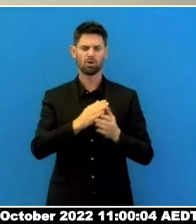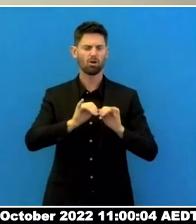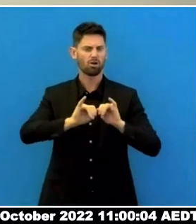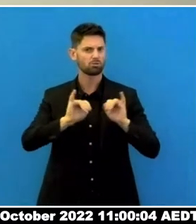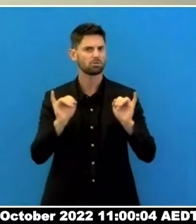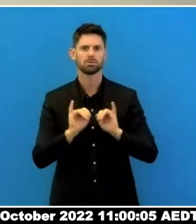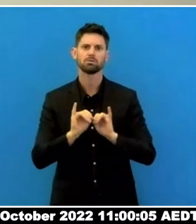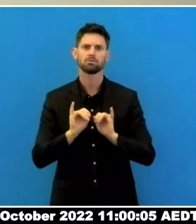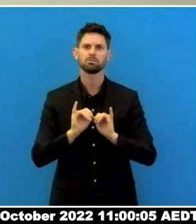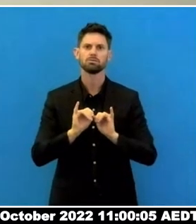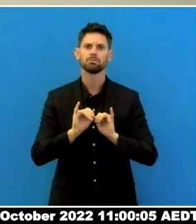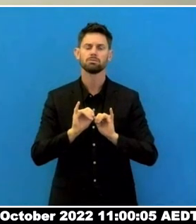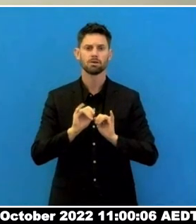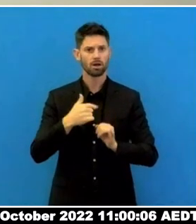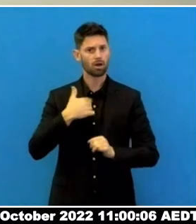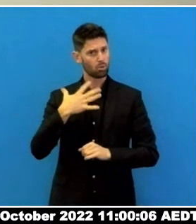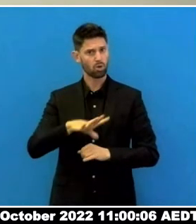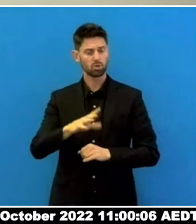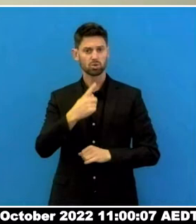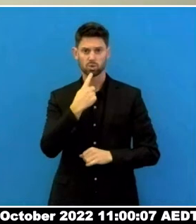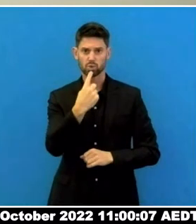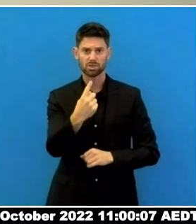I just would like to tell that it is unbearable